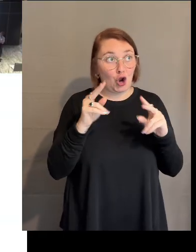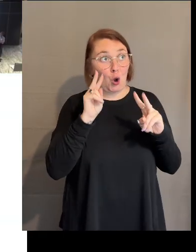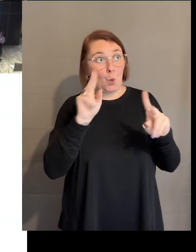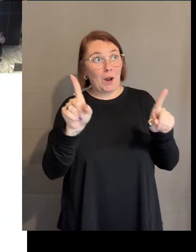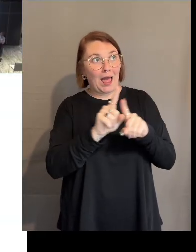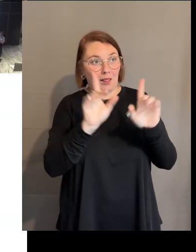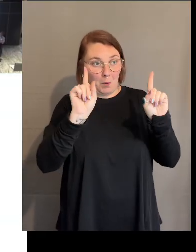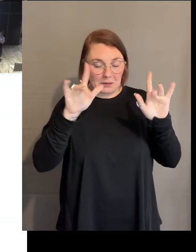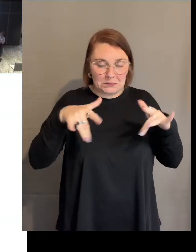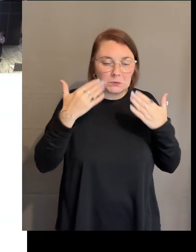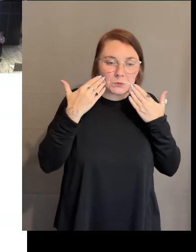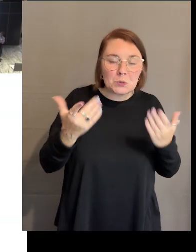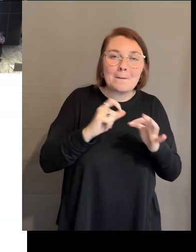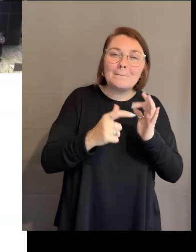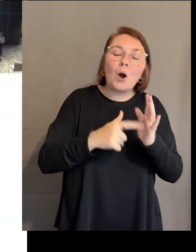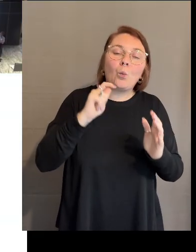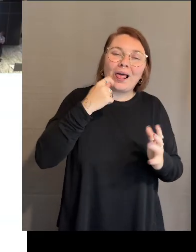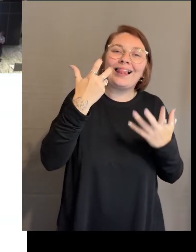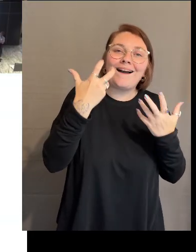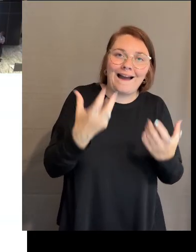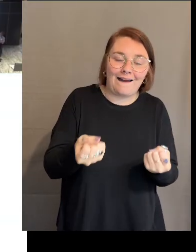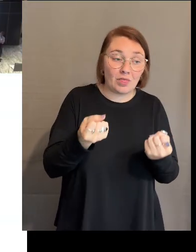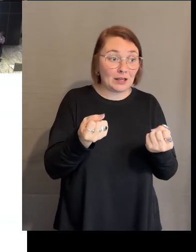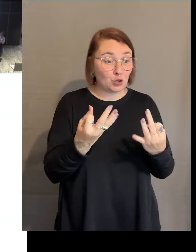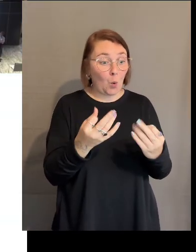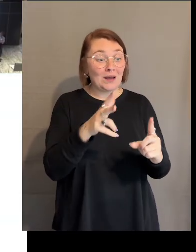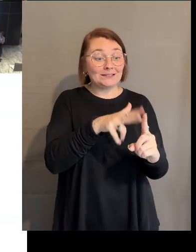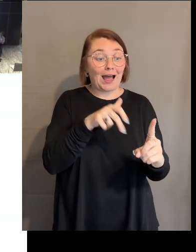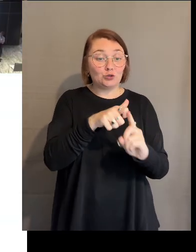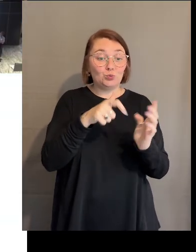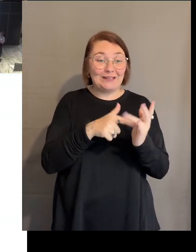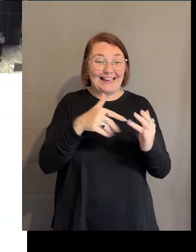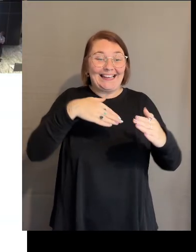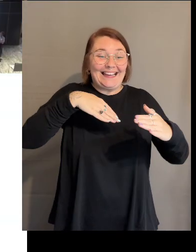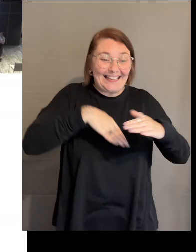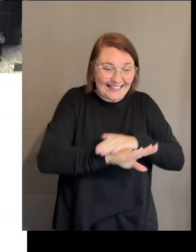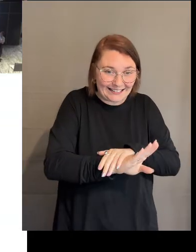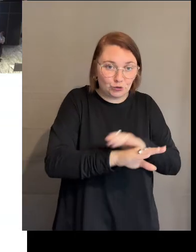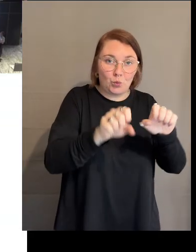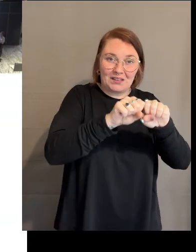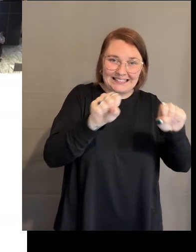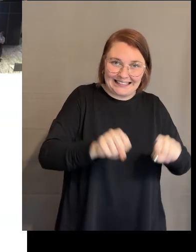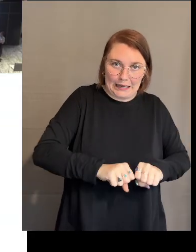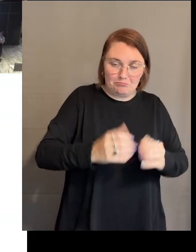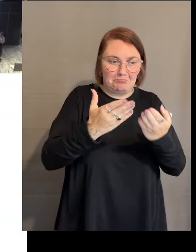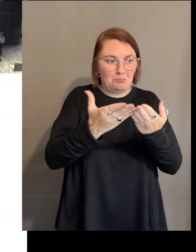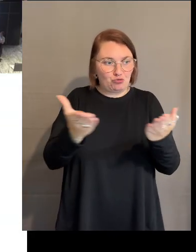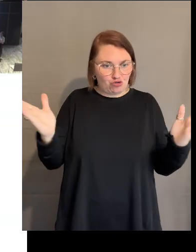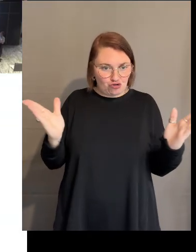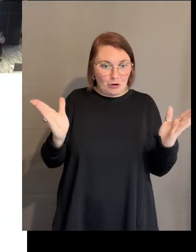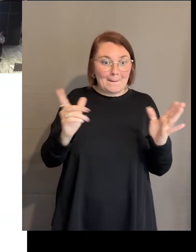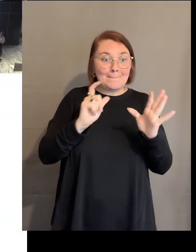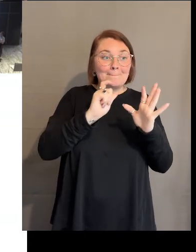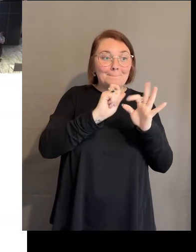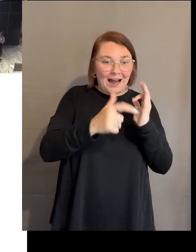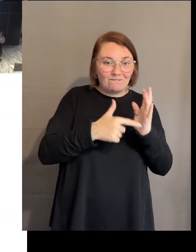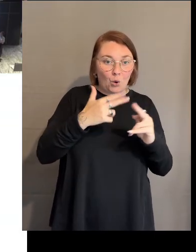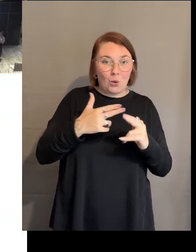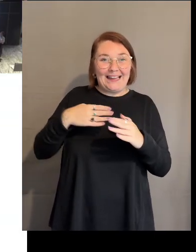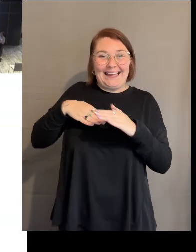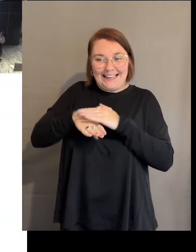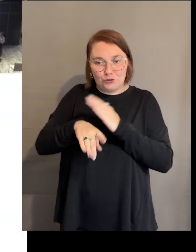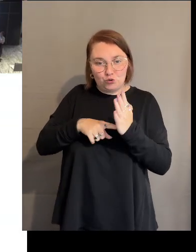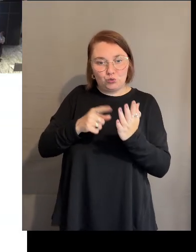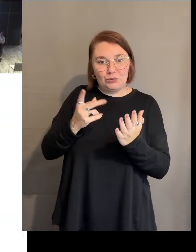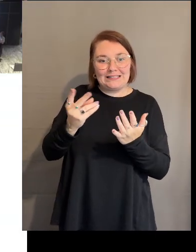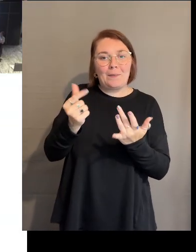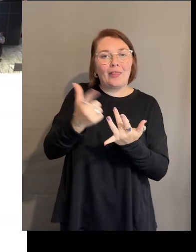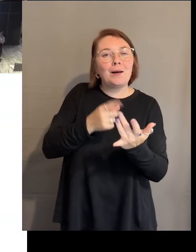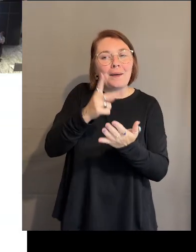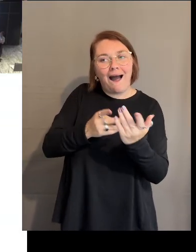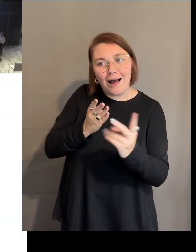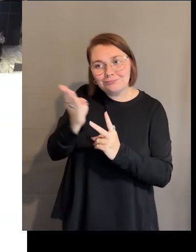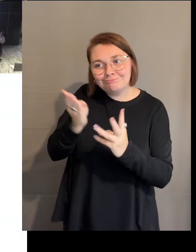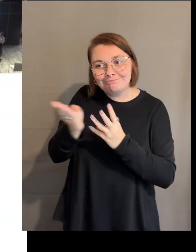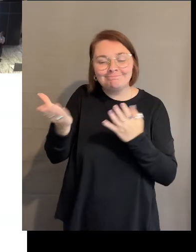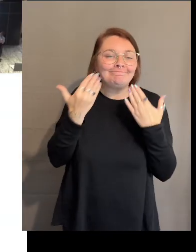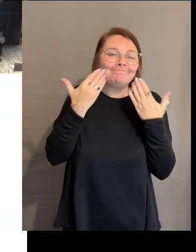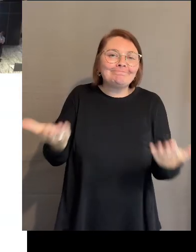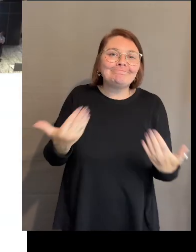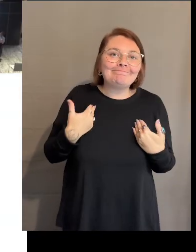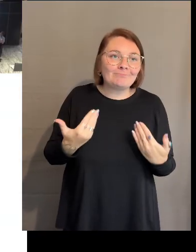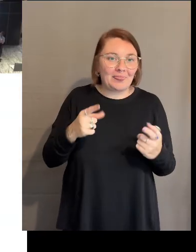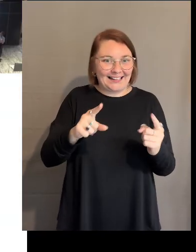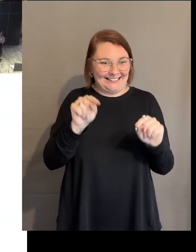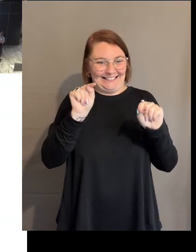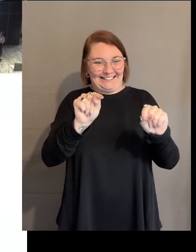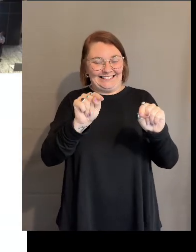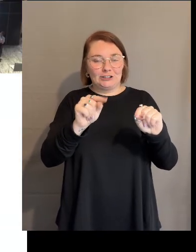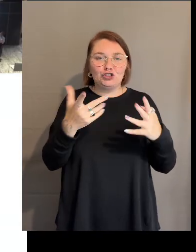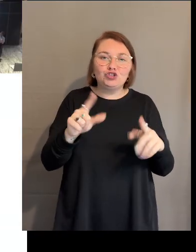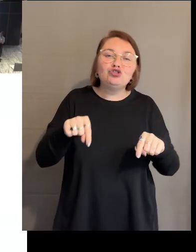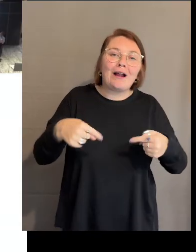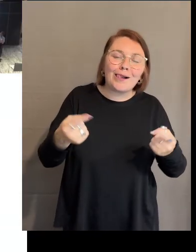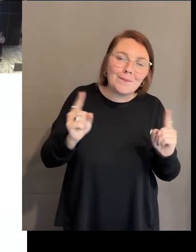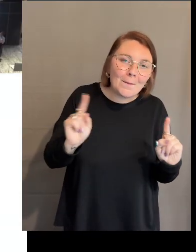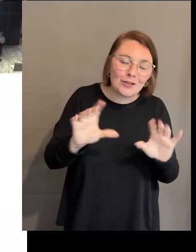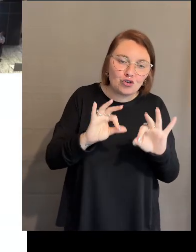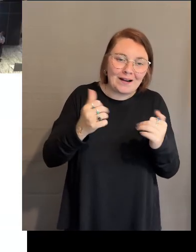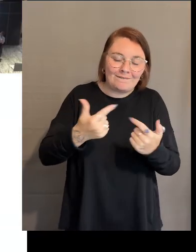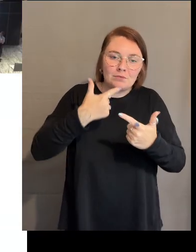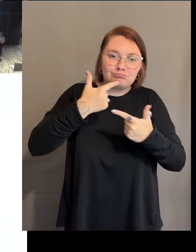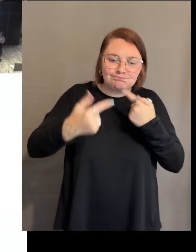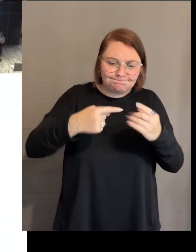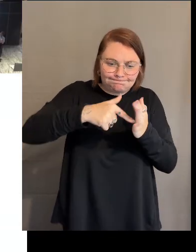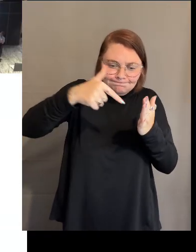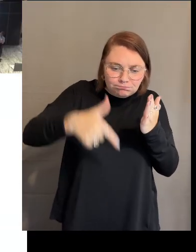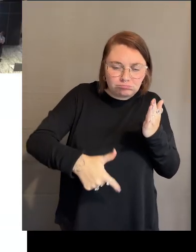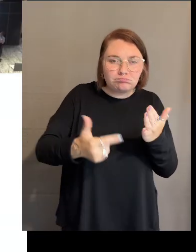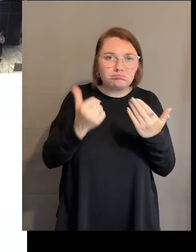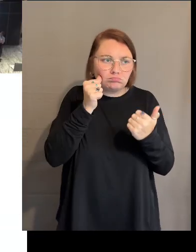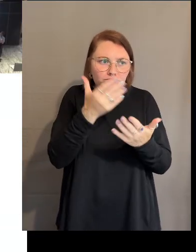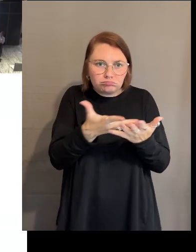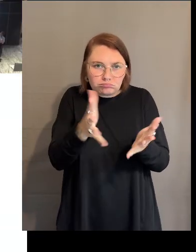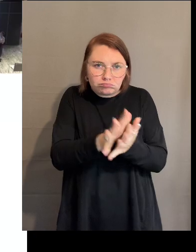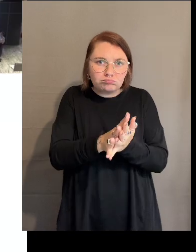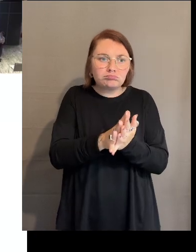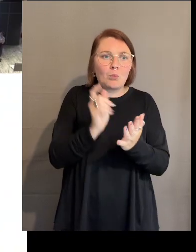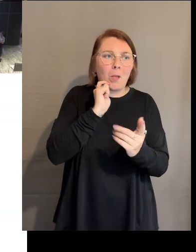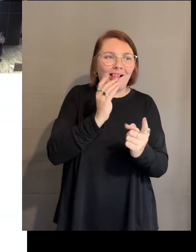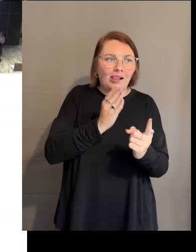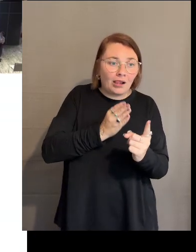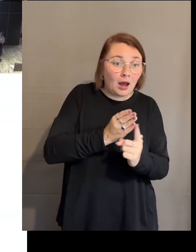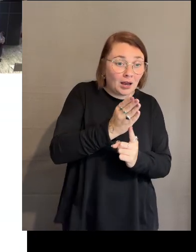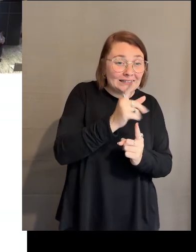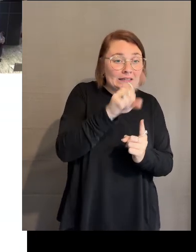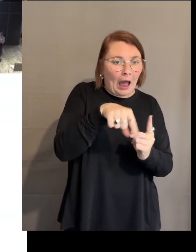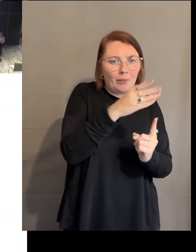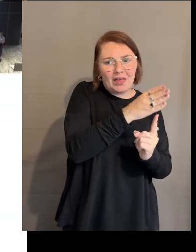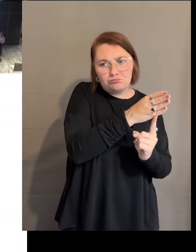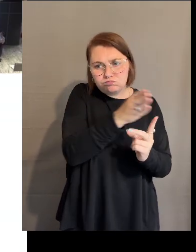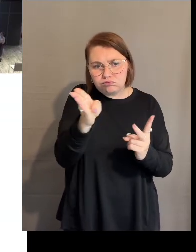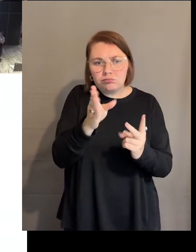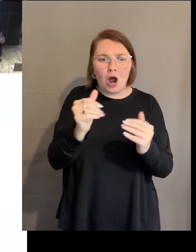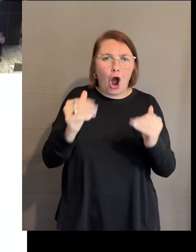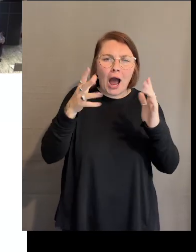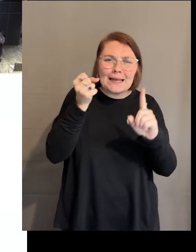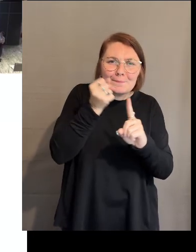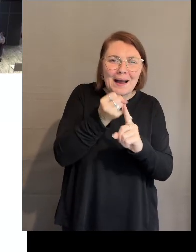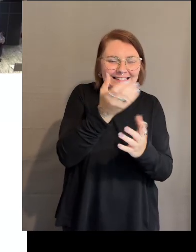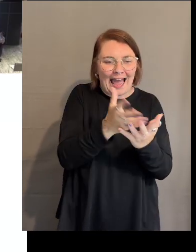although there's no diagnosis to get into the scheme as a whole, there might be to get into some parts of it. And look, I mean, we don't know, do you? I mean, this is the… this is a challenge. There's not enough detail in it yet to know about how you'll divert into those high-impact stuff, and I think a real need for a lot more